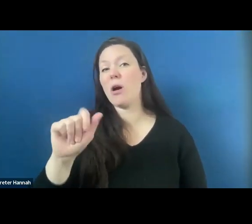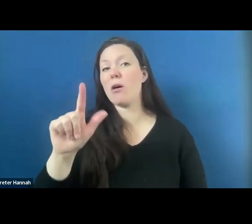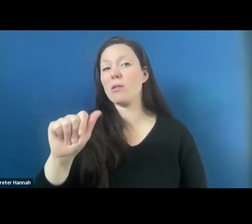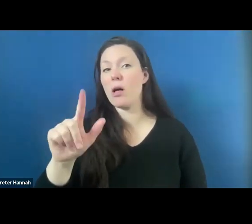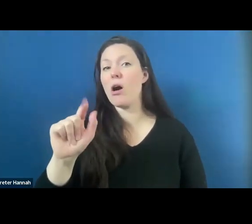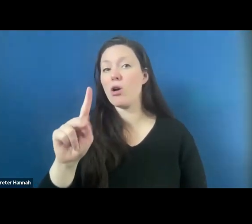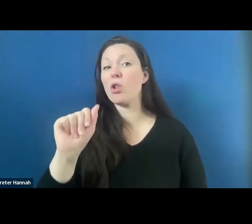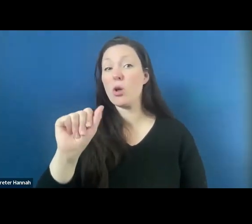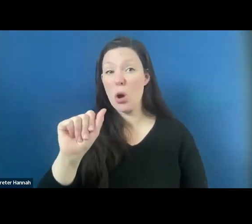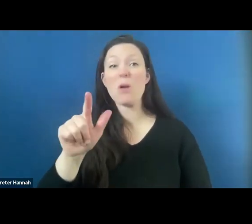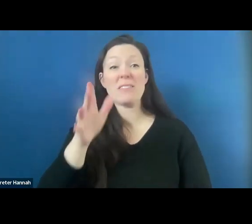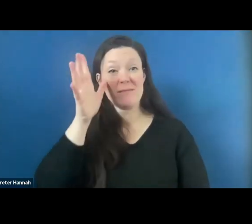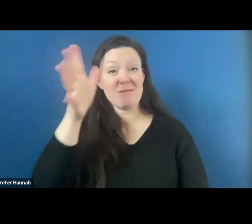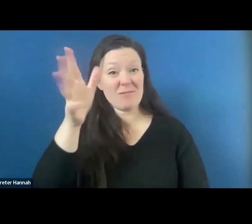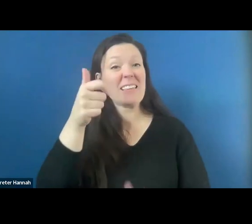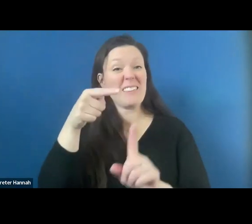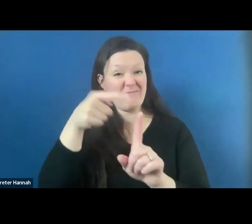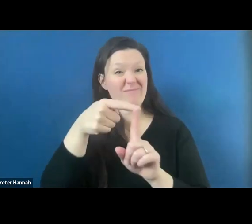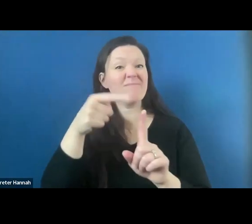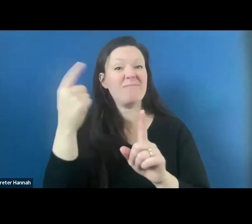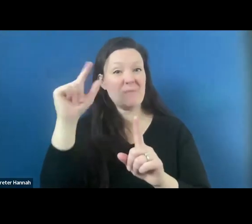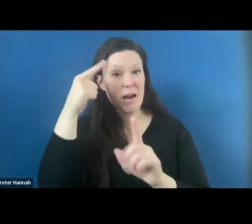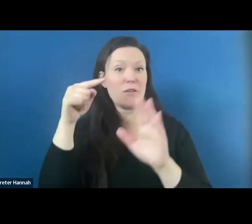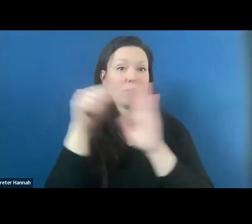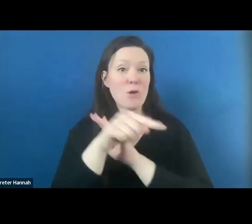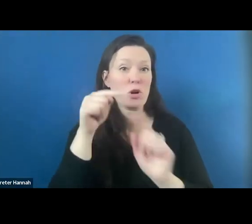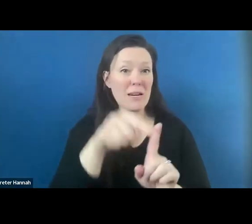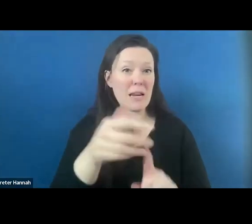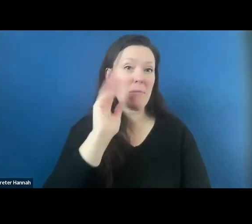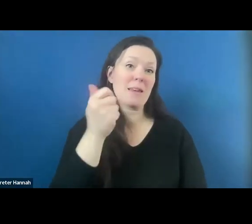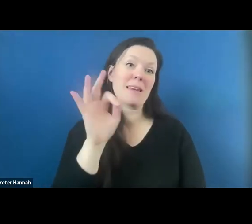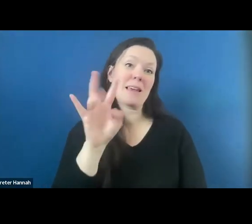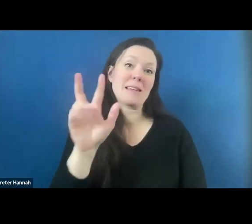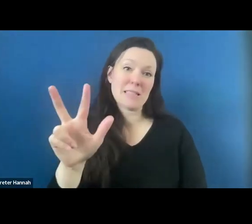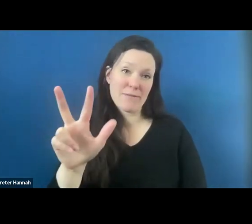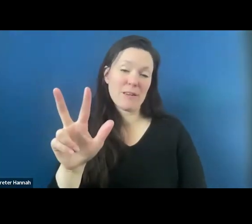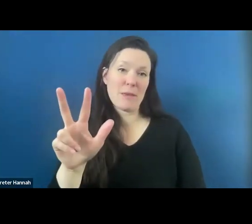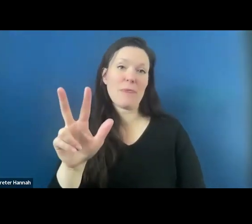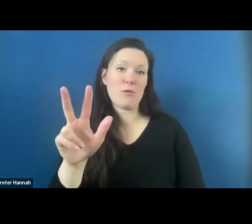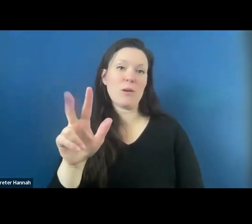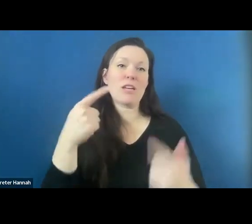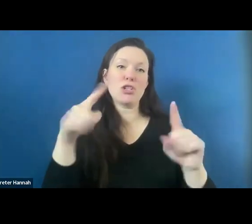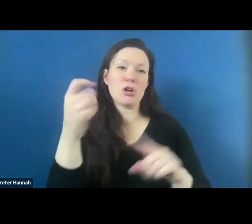at the end of the occupation of Wounded Knee in 1973. And so, you know, this is this is something that